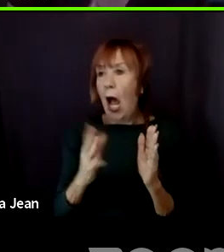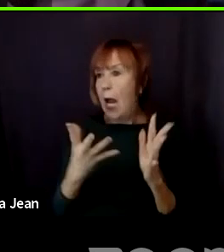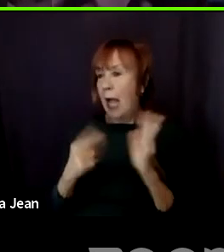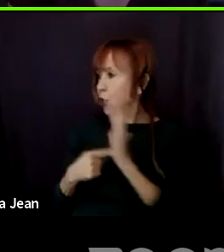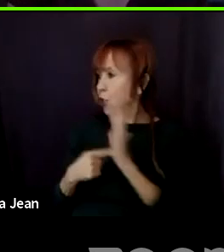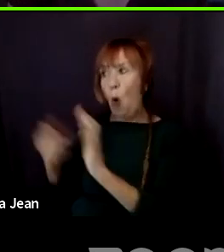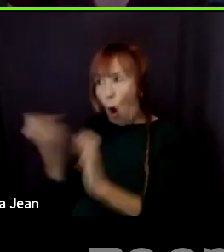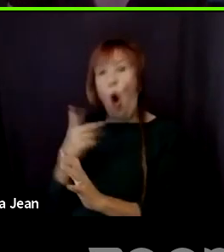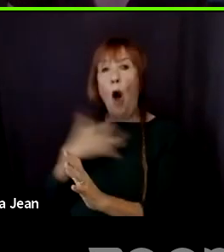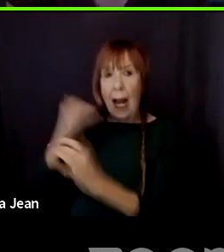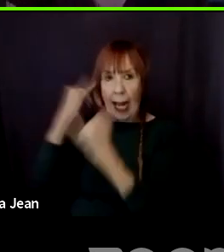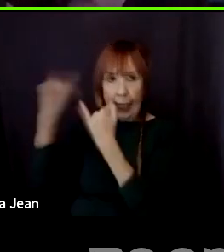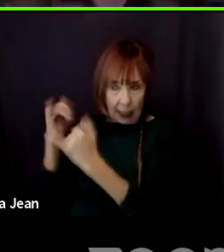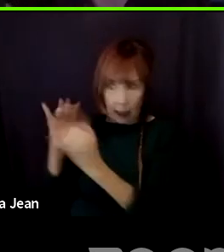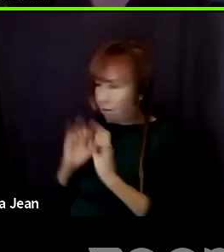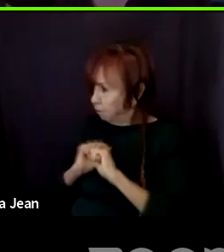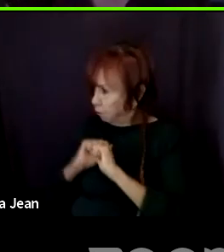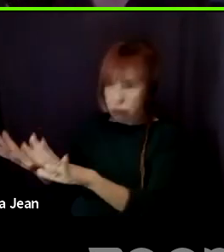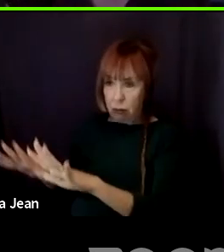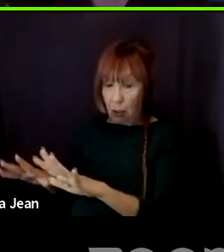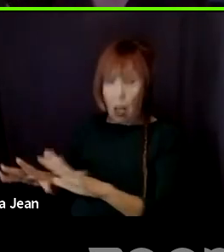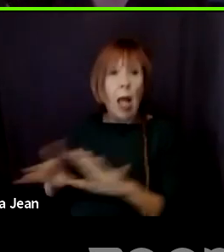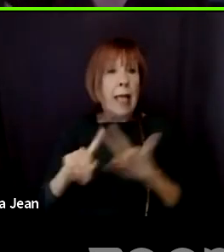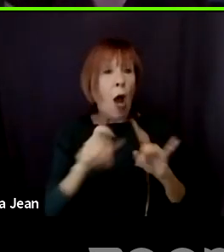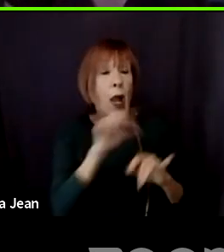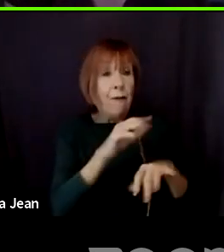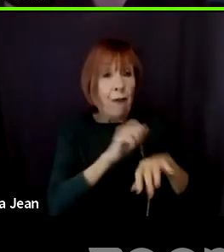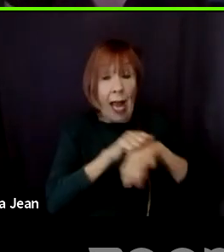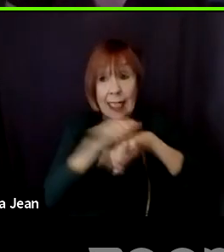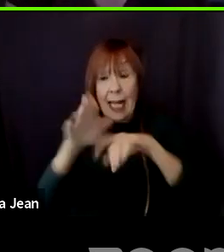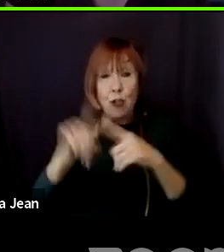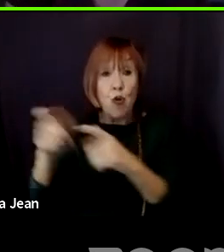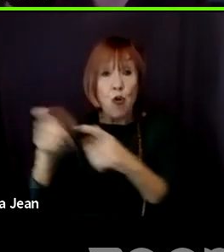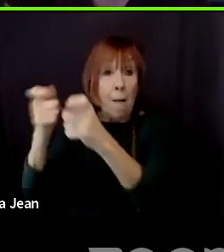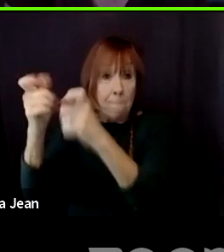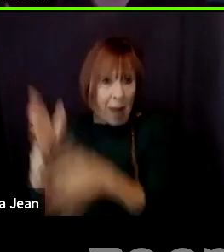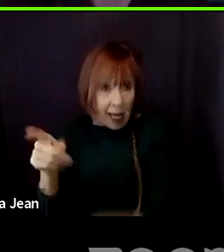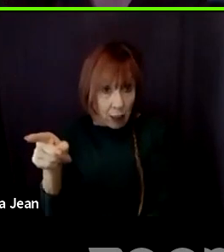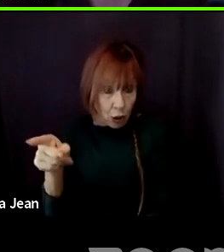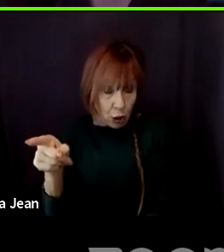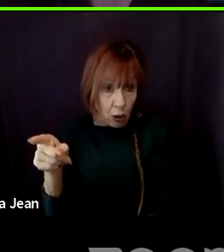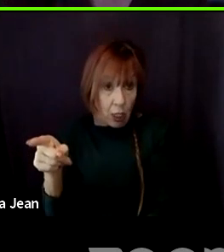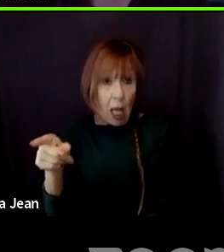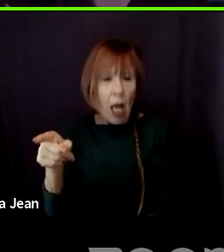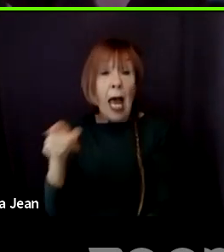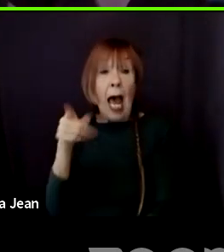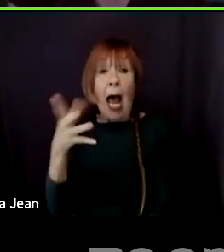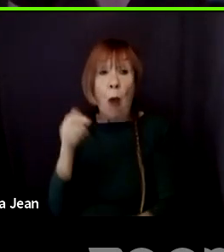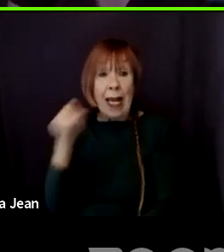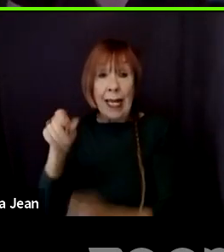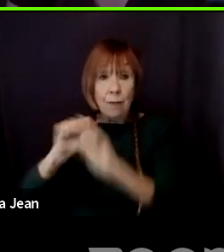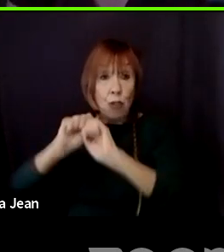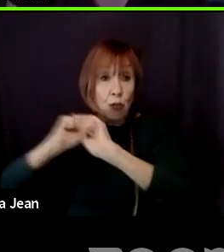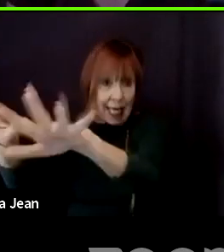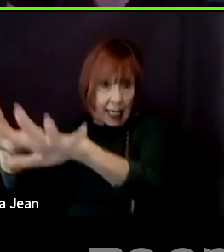like my manager to send out to people. I will try to get it as short as I humanly can. Well.